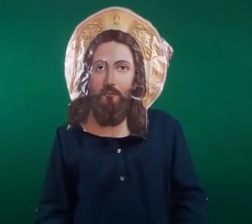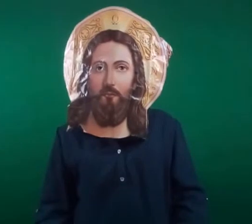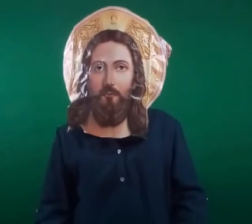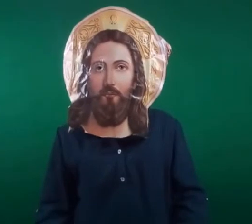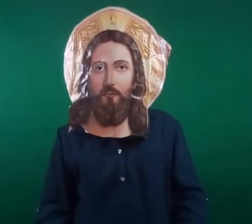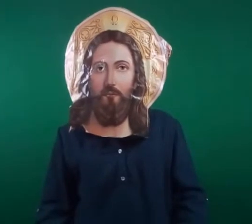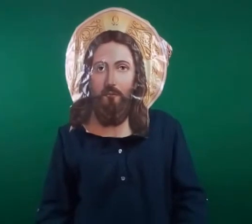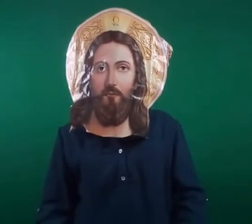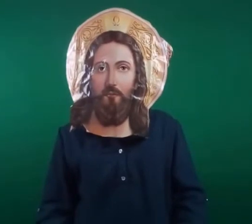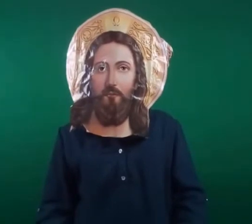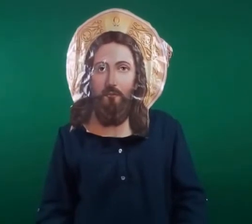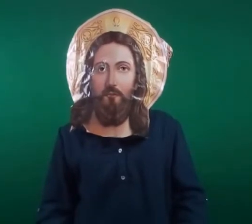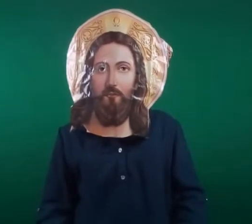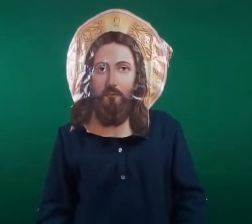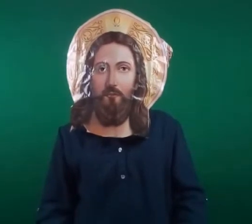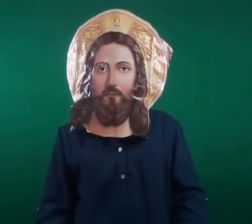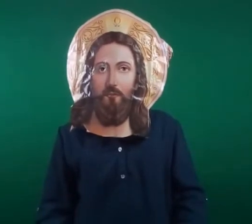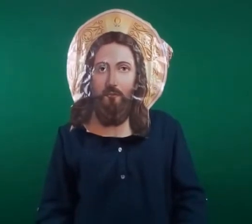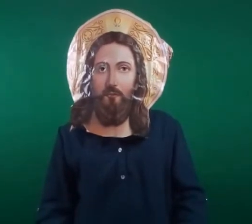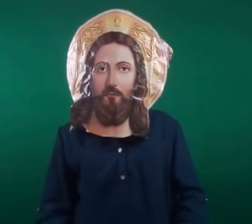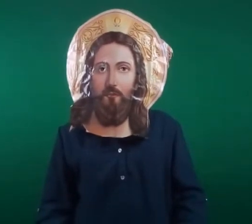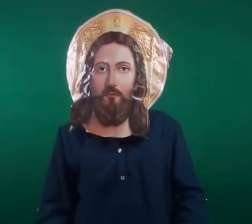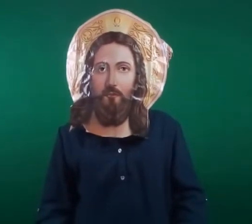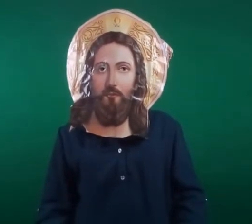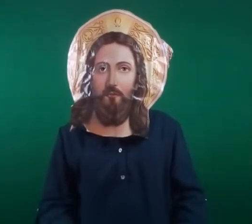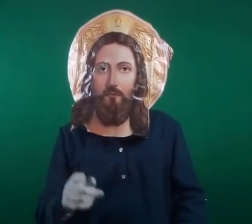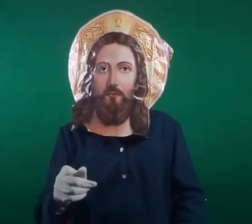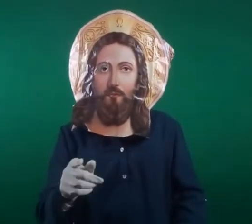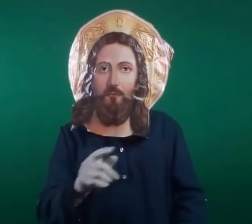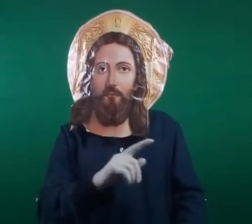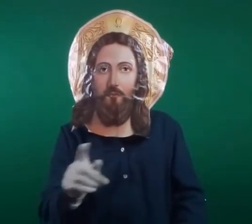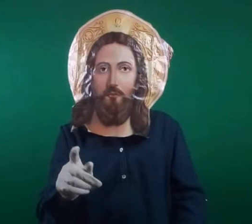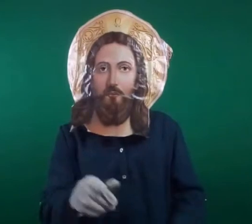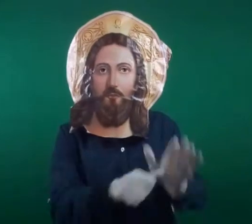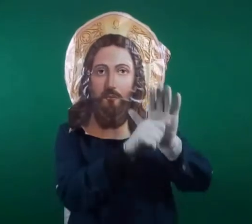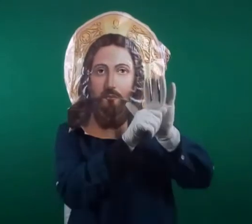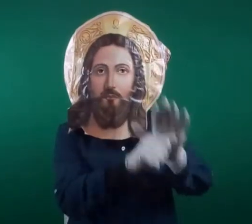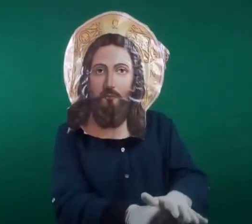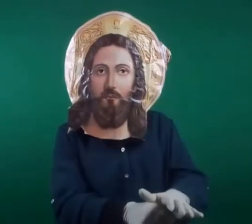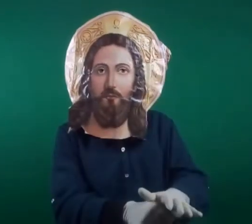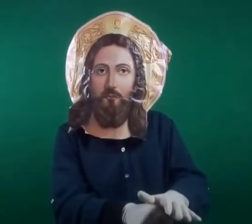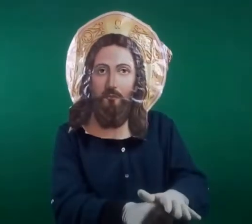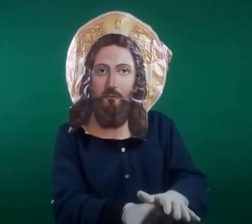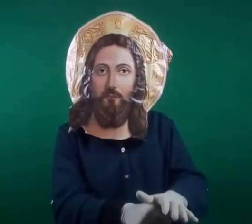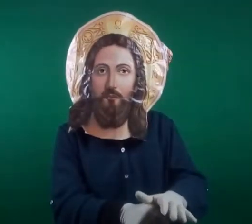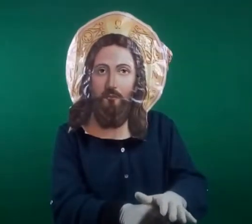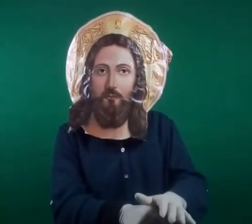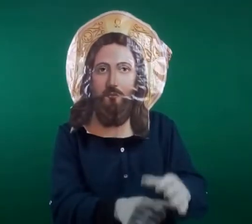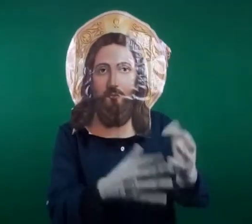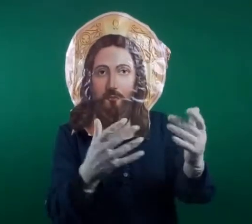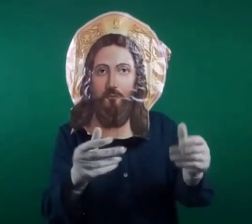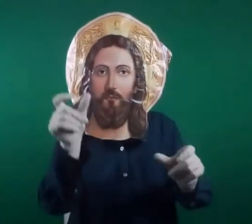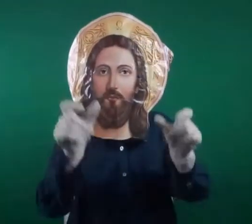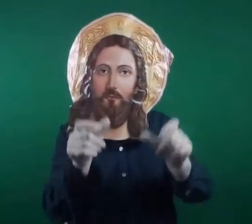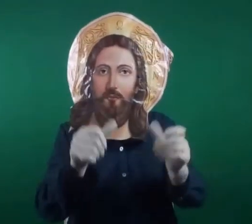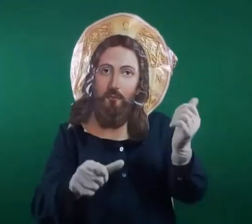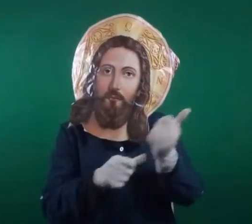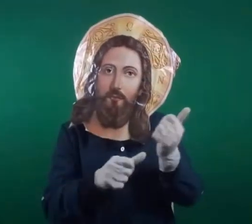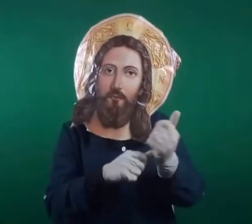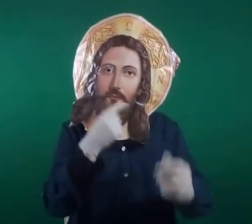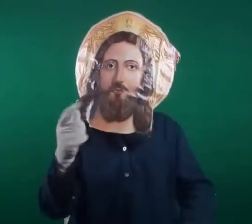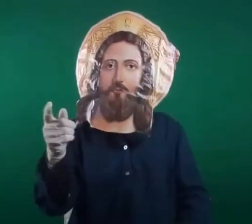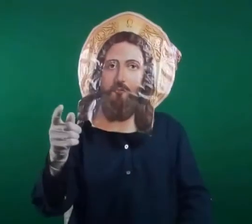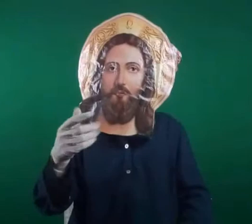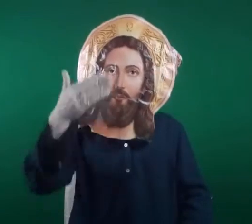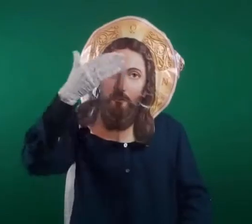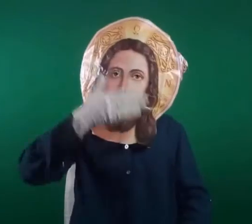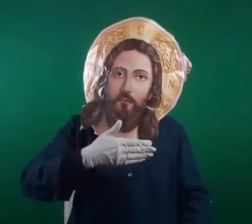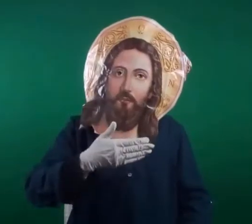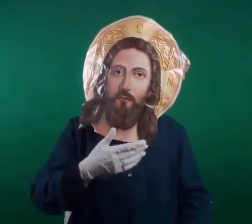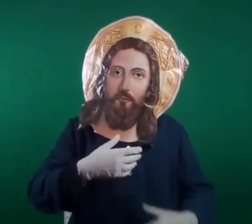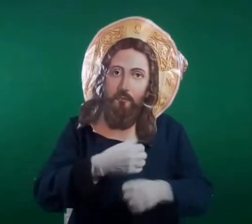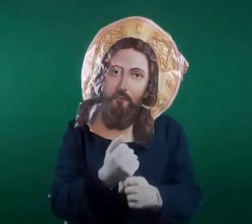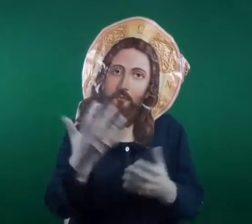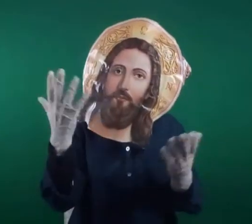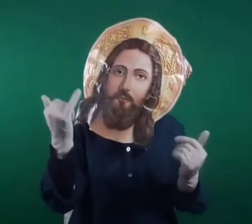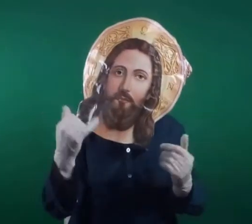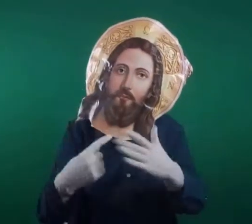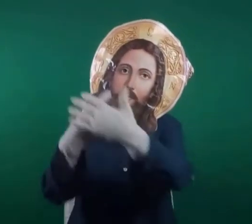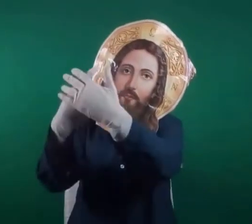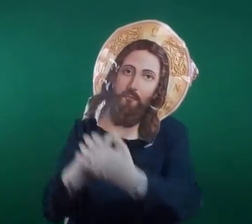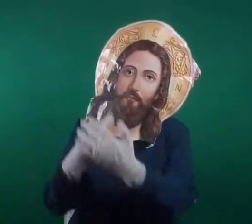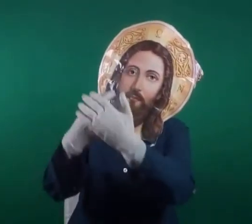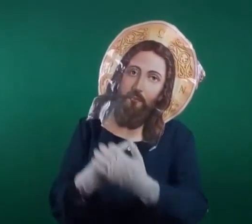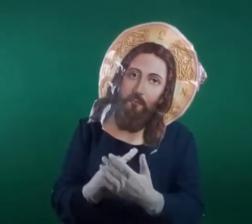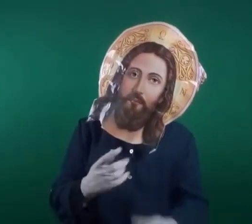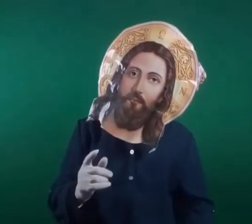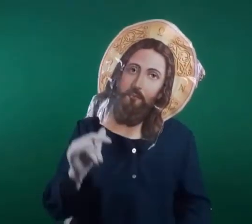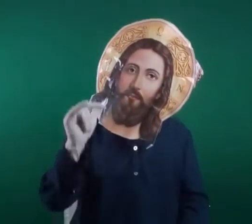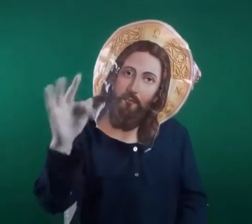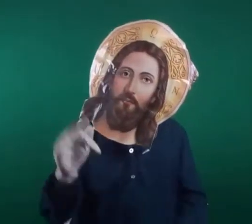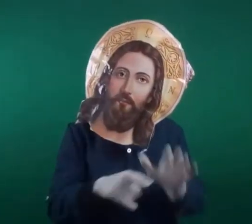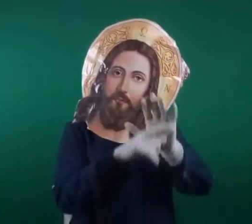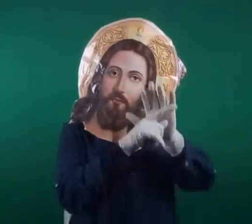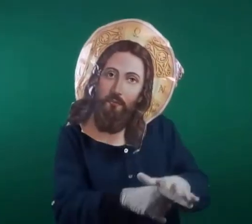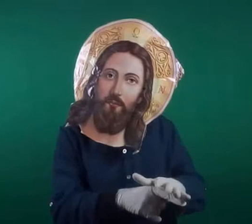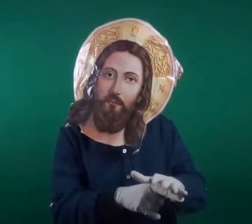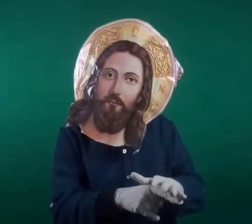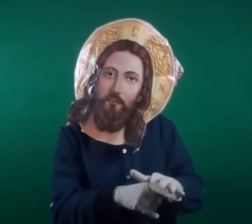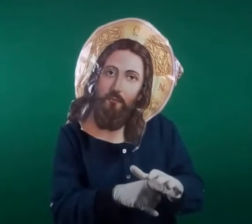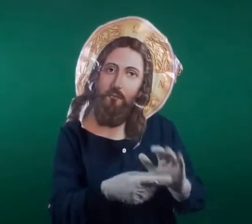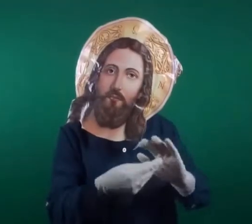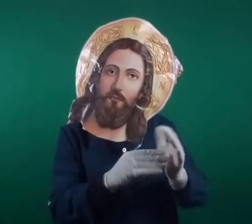This is not because of discrimination as many people who engage in homosexuality will claim, if discrimination and oppression caused such despair